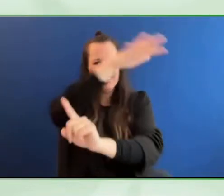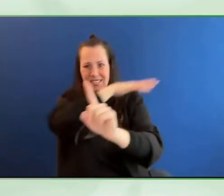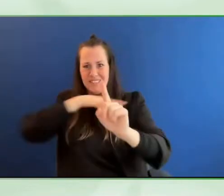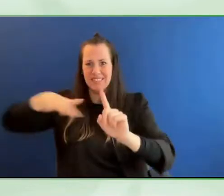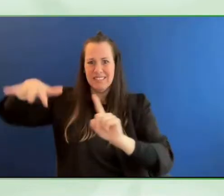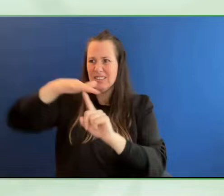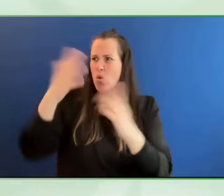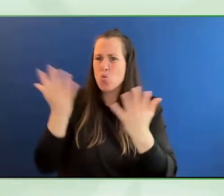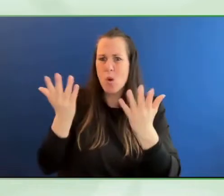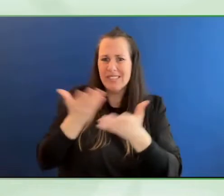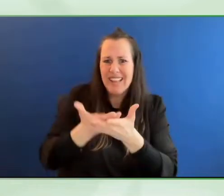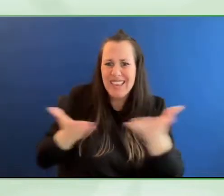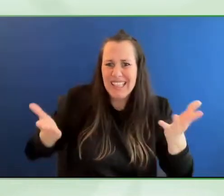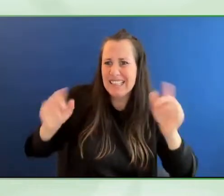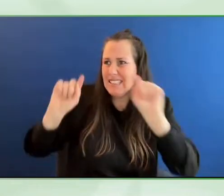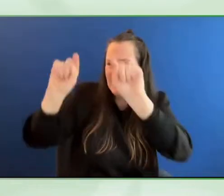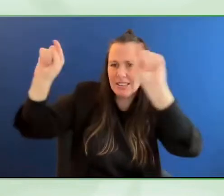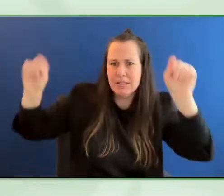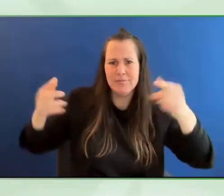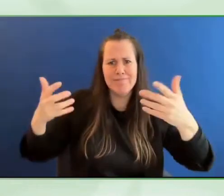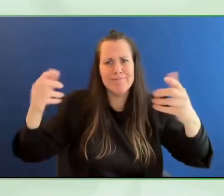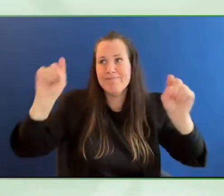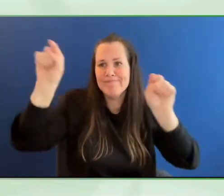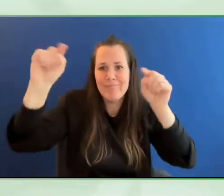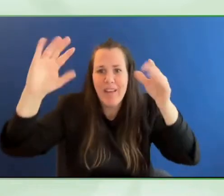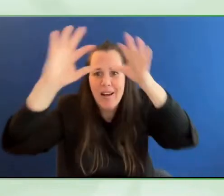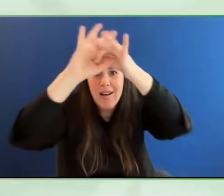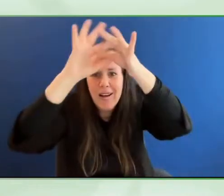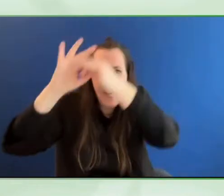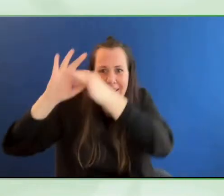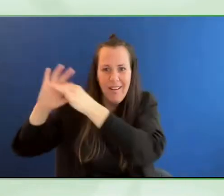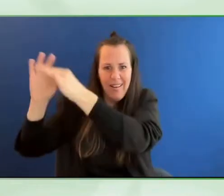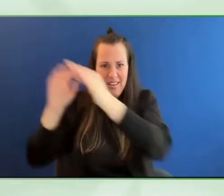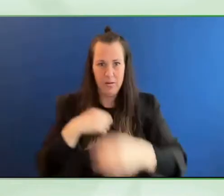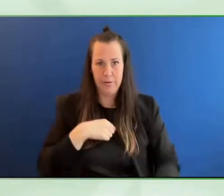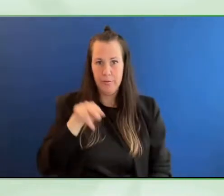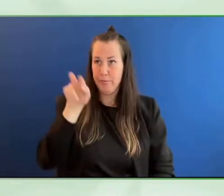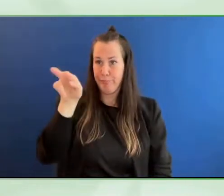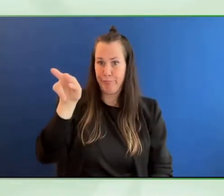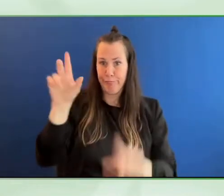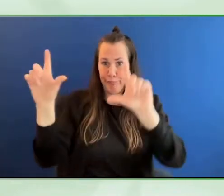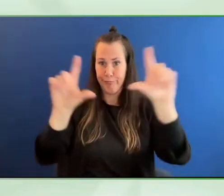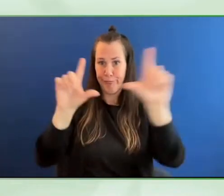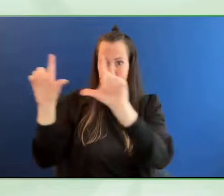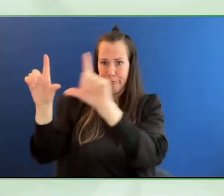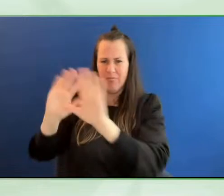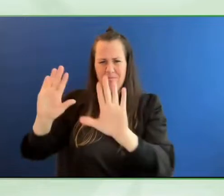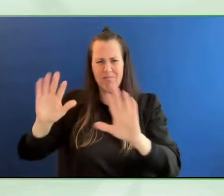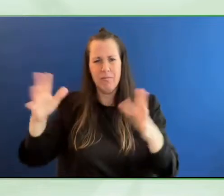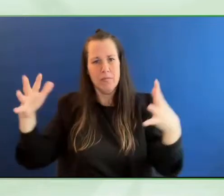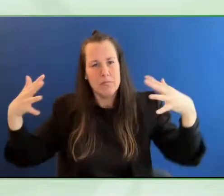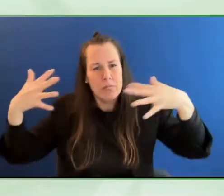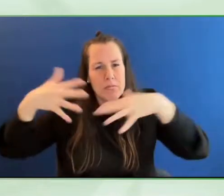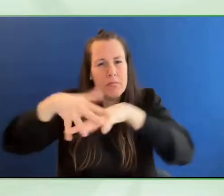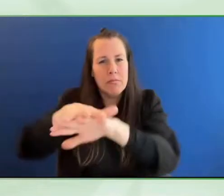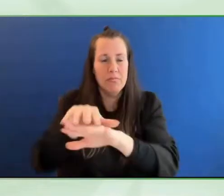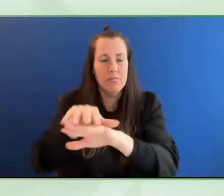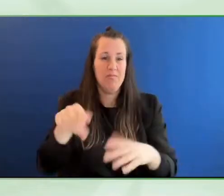creators, whatever form of creativity we are talking about, how will they be changing in the next five to 10 years in terms of learning and knowledge?